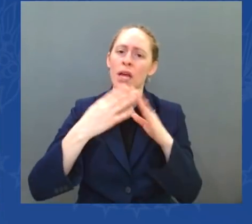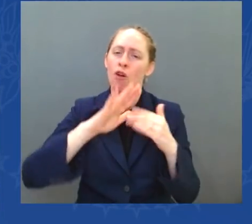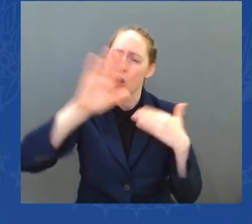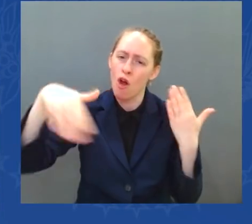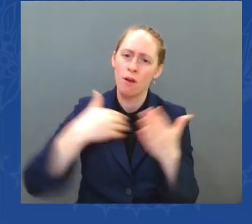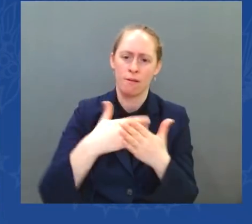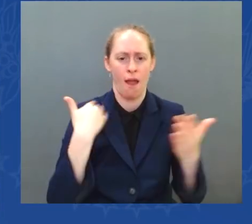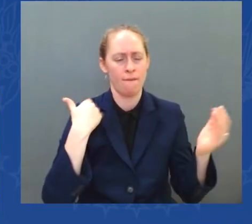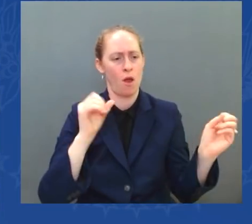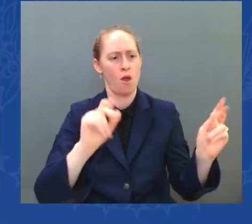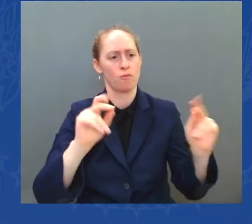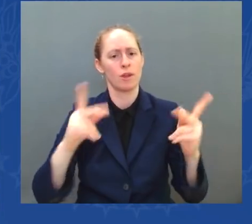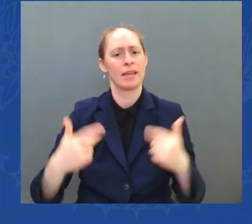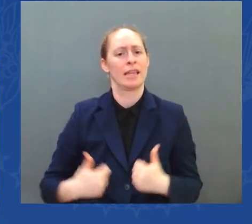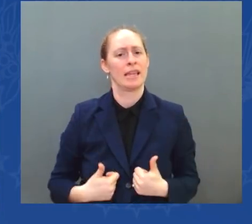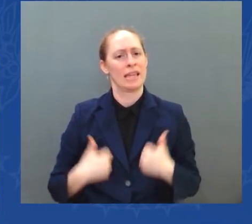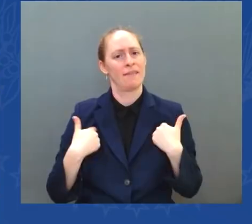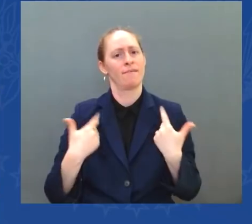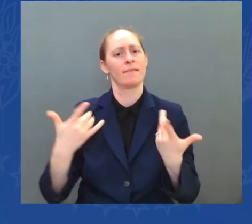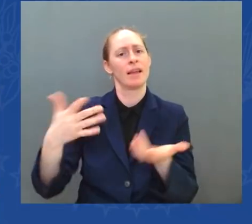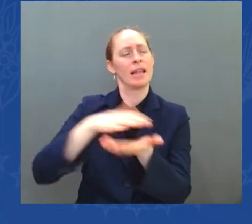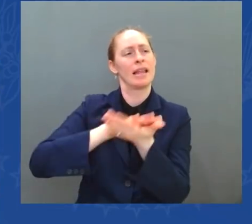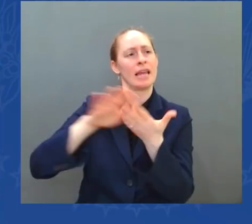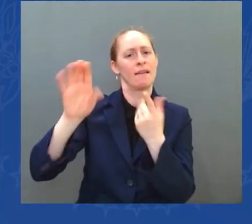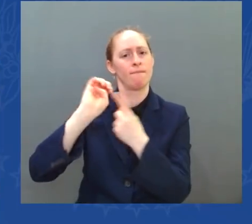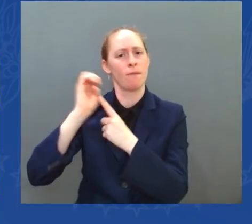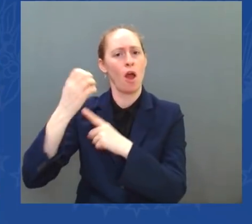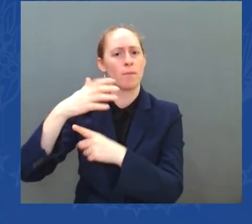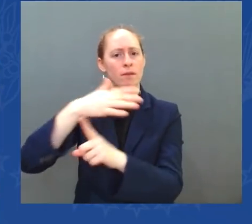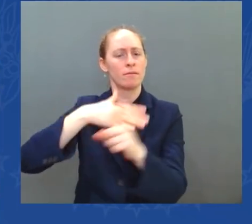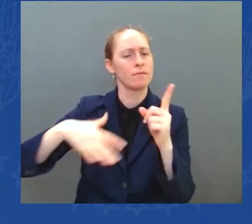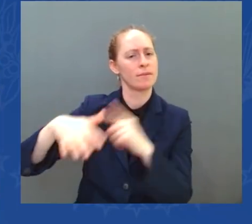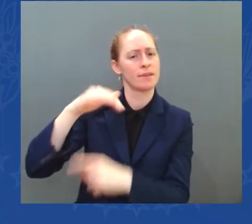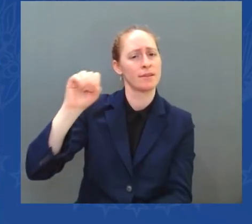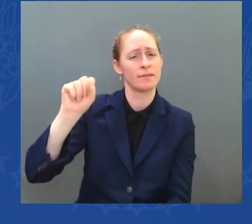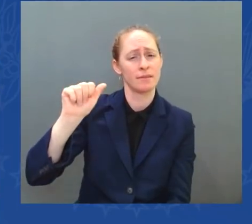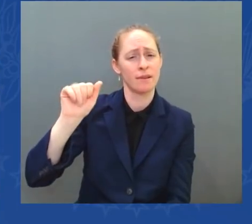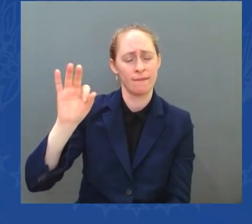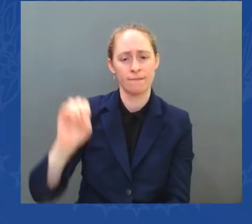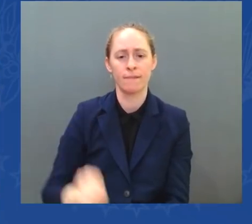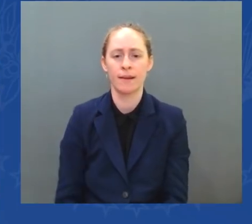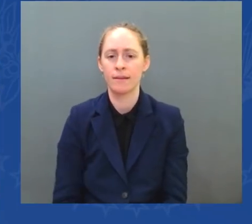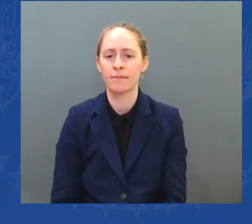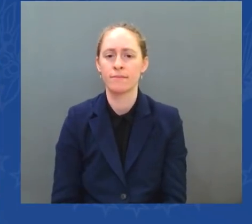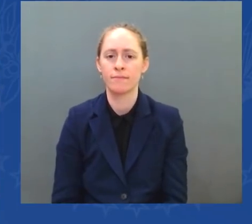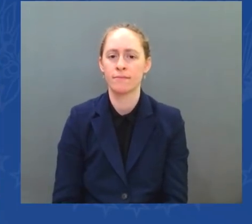And I'm not saying this because I'm in an HBCU; I've been saying this my whole career. When I ran for office, I said,